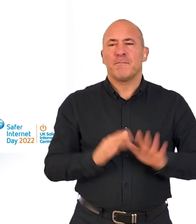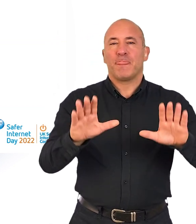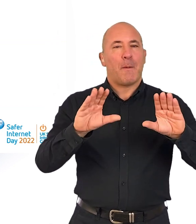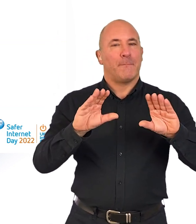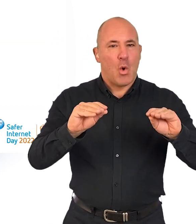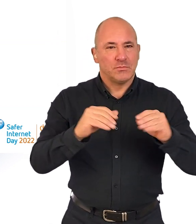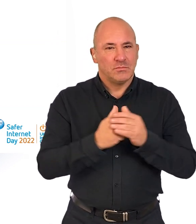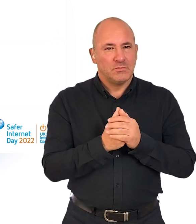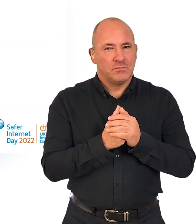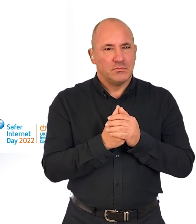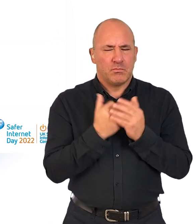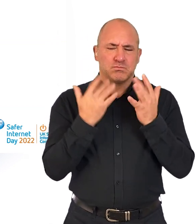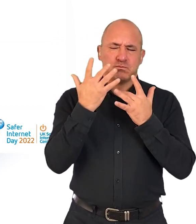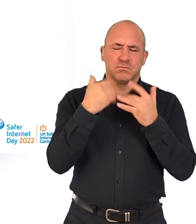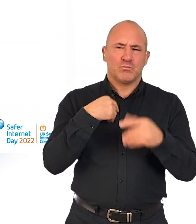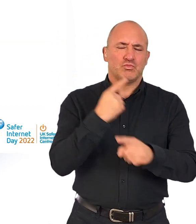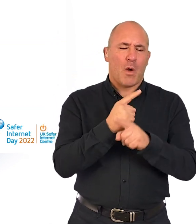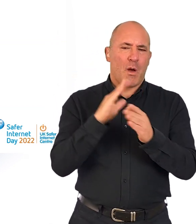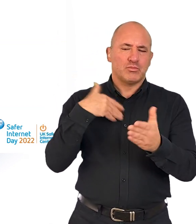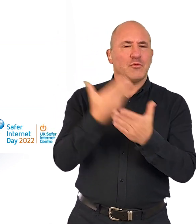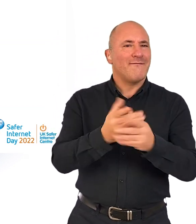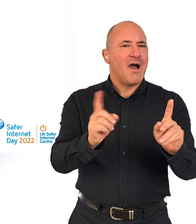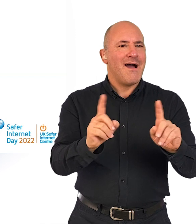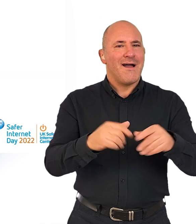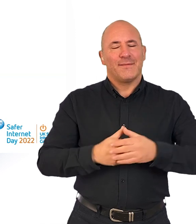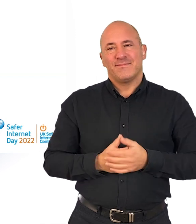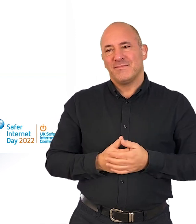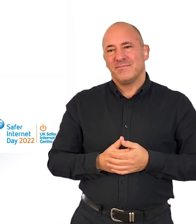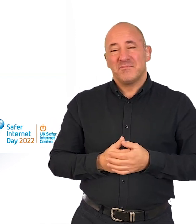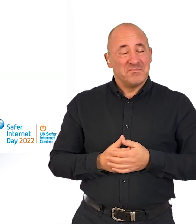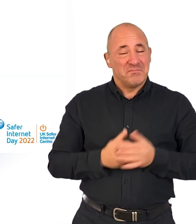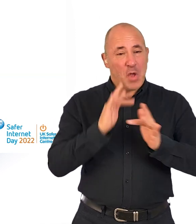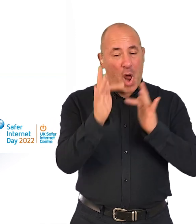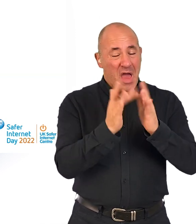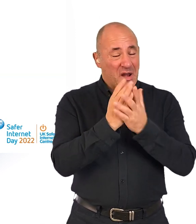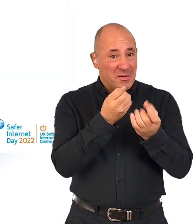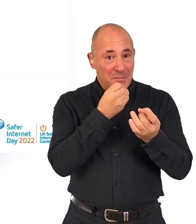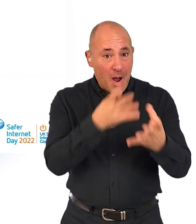Let’s pause and reflect on what we’ve covered so far. Being online can be amazing.